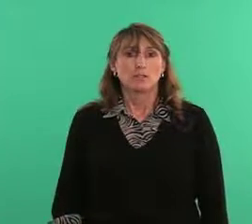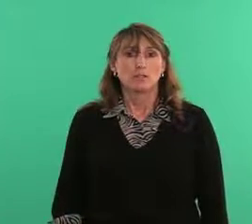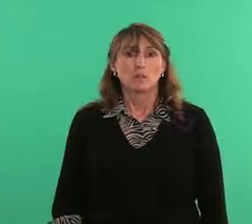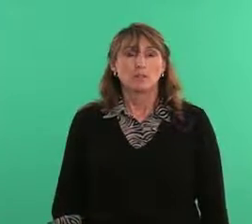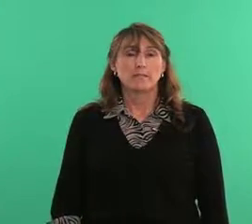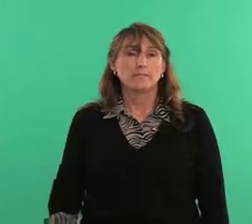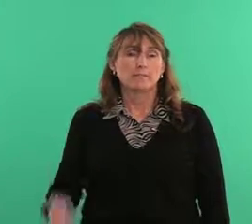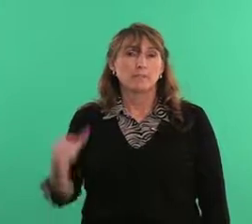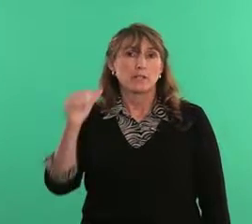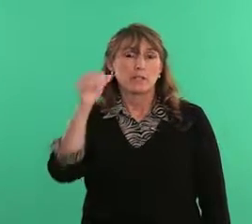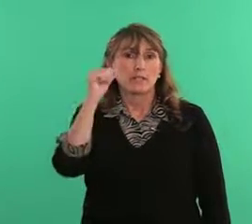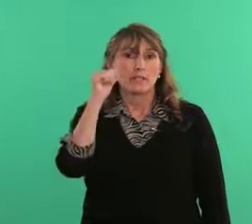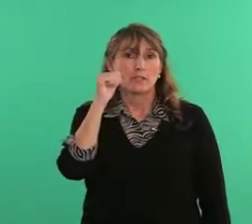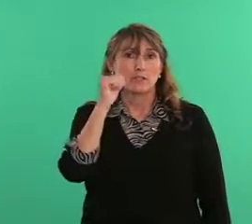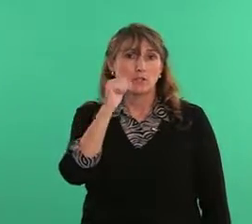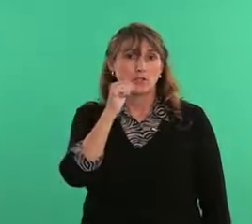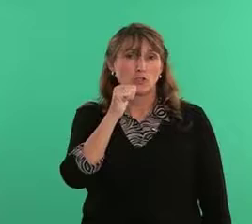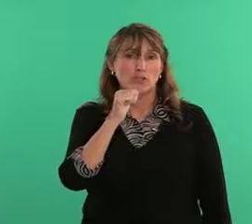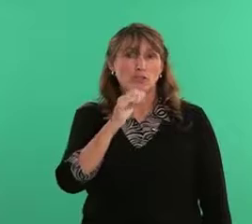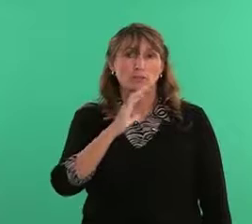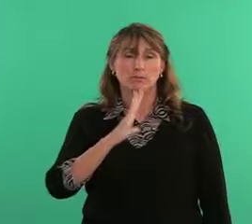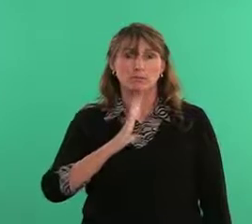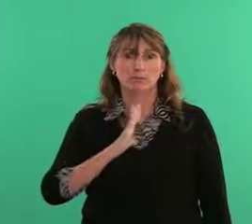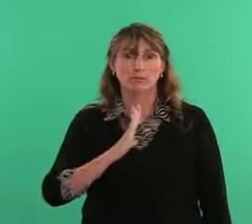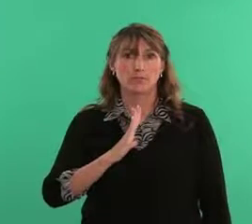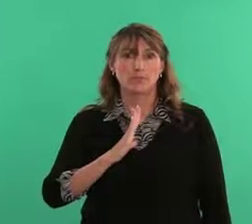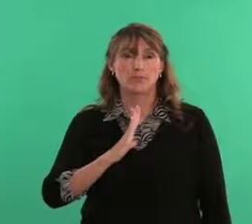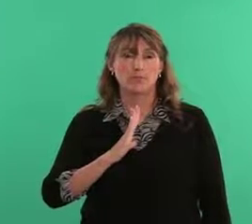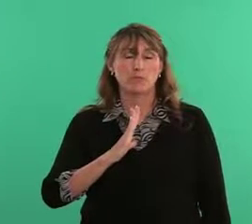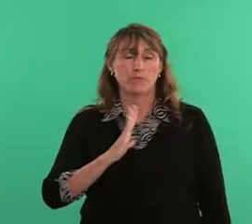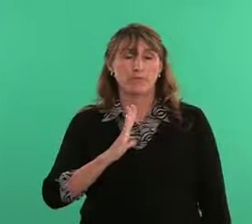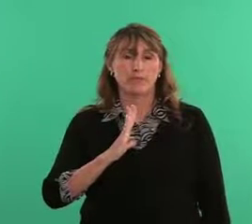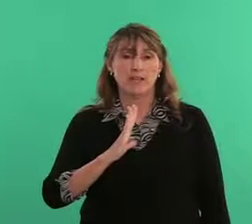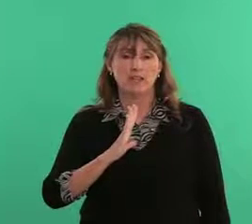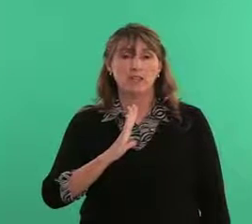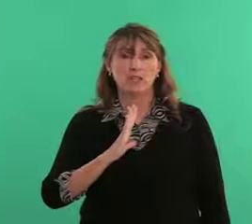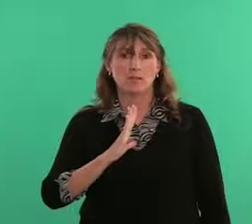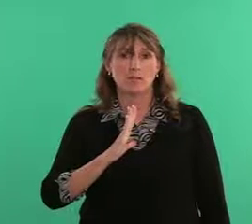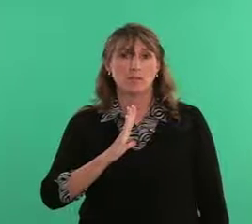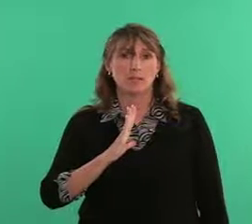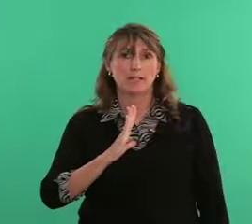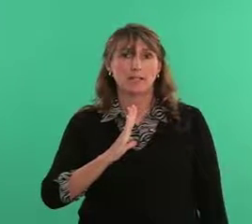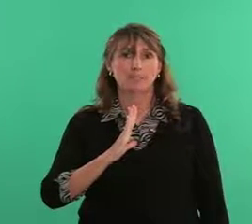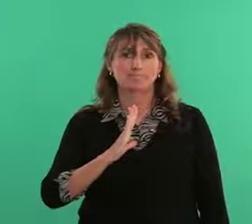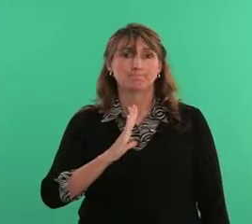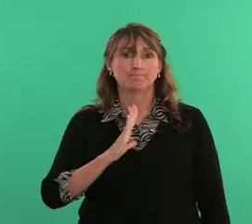woman is the girls to the five handshape, right here